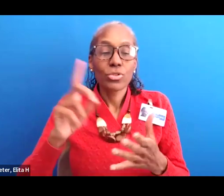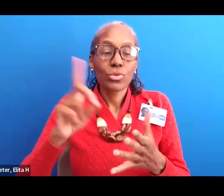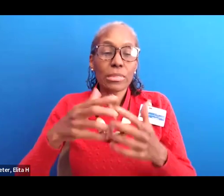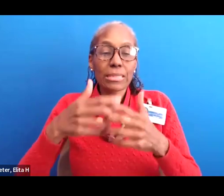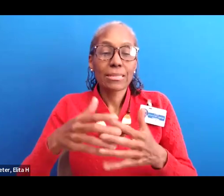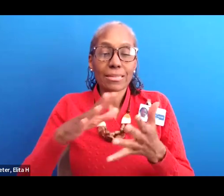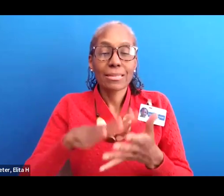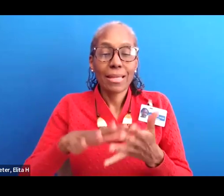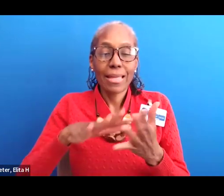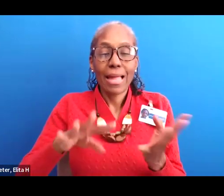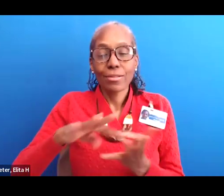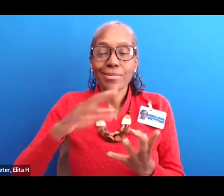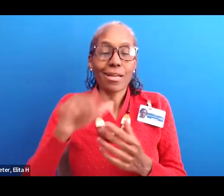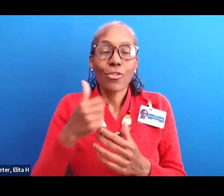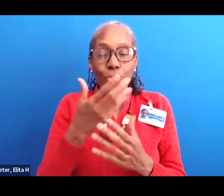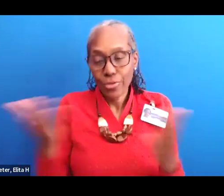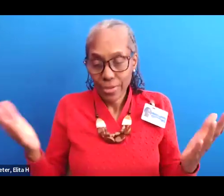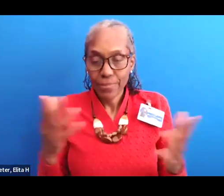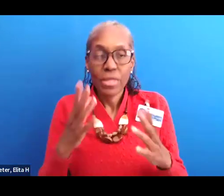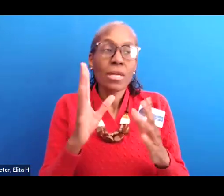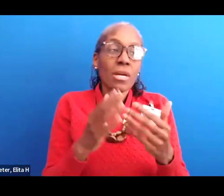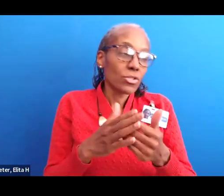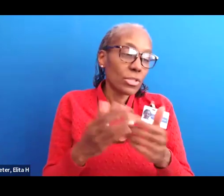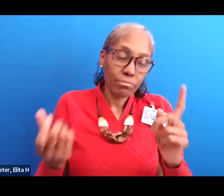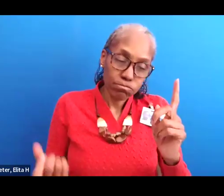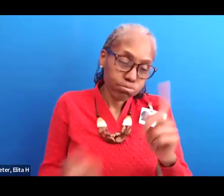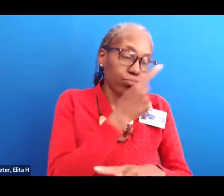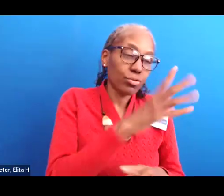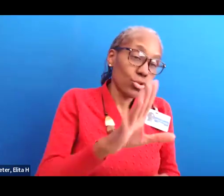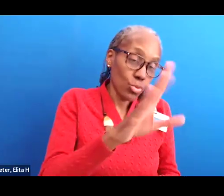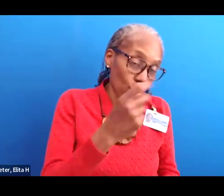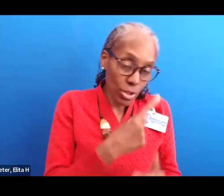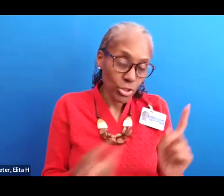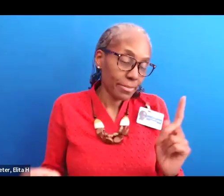Now, sidebar comment. This is completely sidebar to your question, but there is a